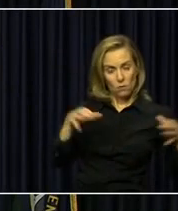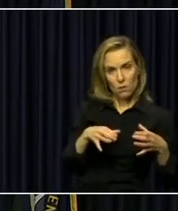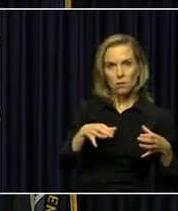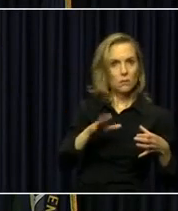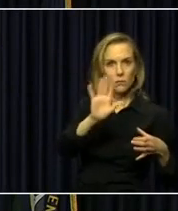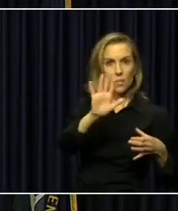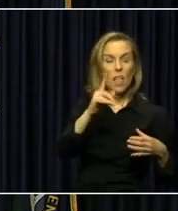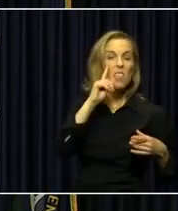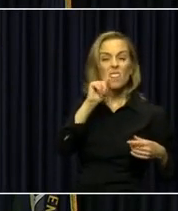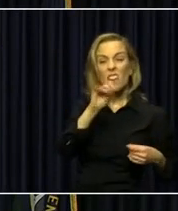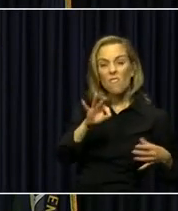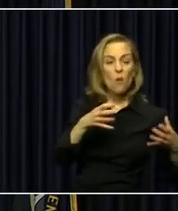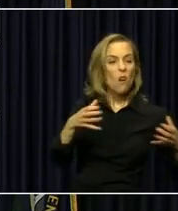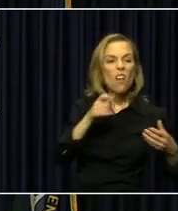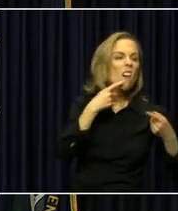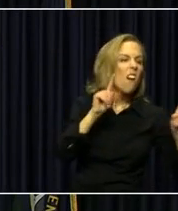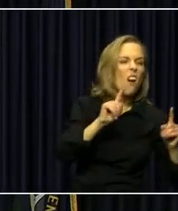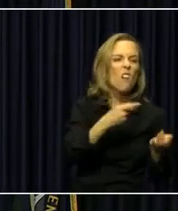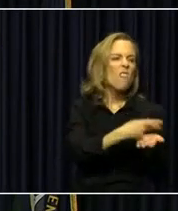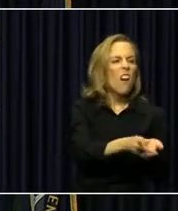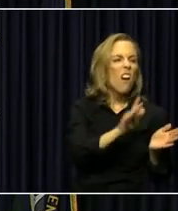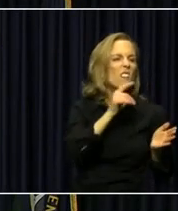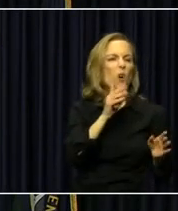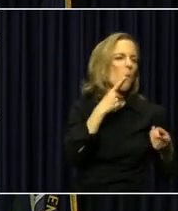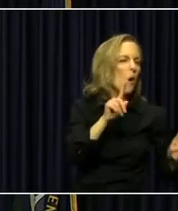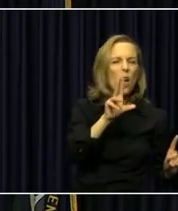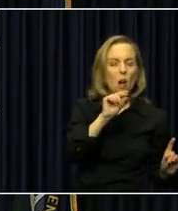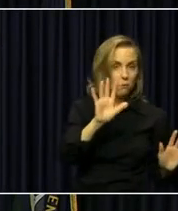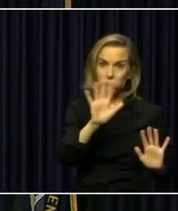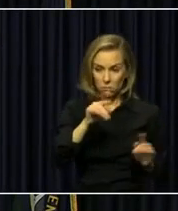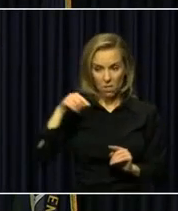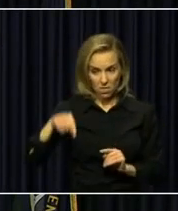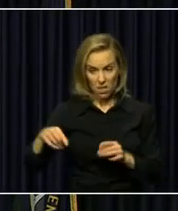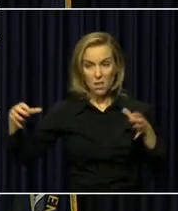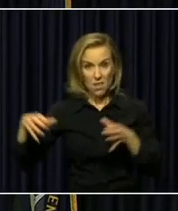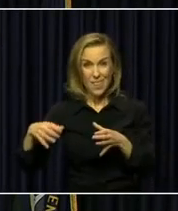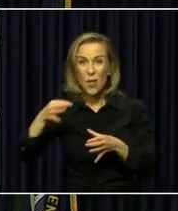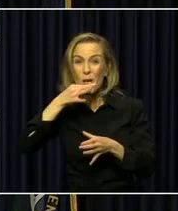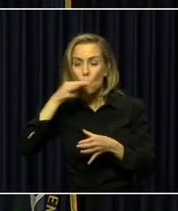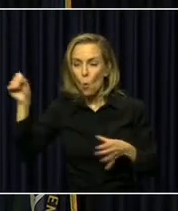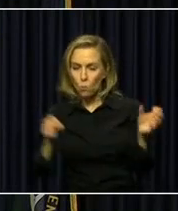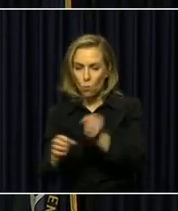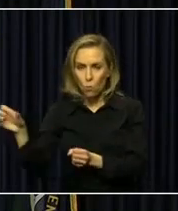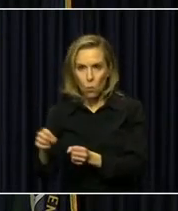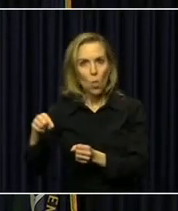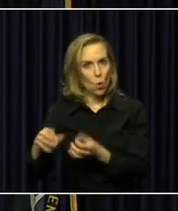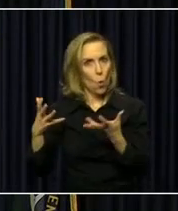THESE FACILITIES. AS I SAID, WE WERE ALREADY BRINGING STAFF TO SOME OF THESE